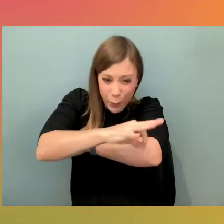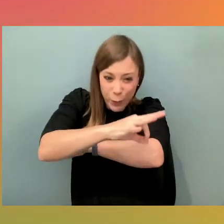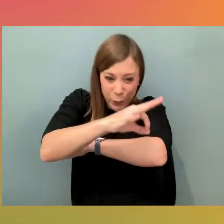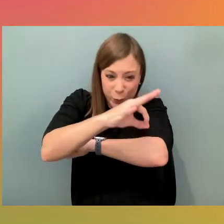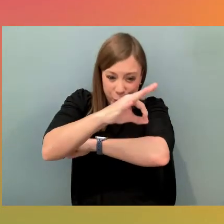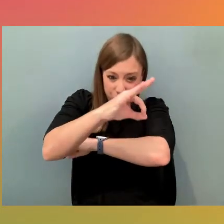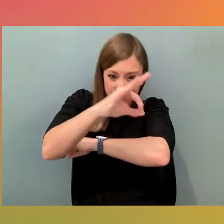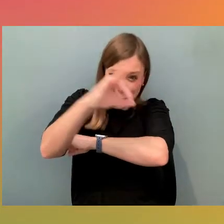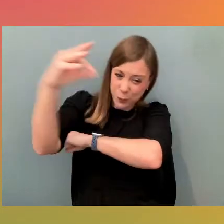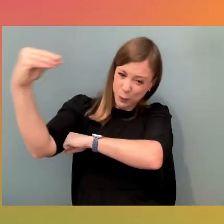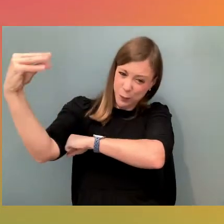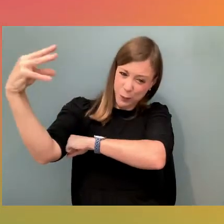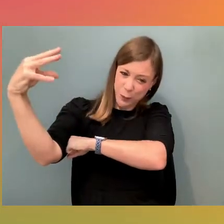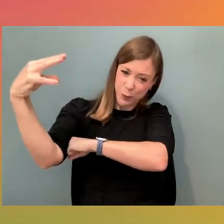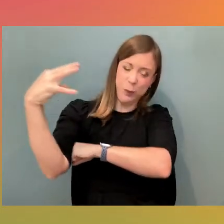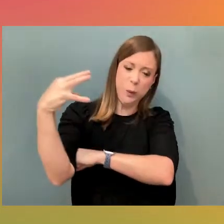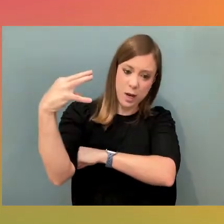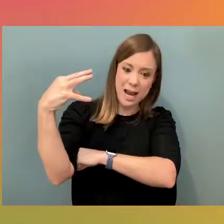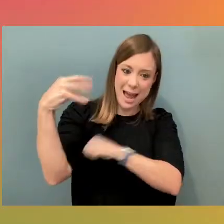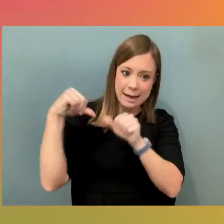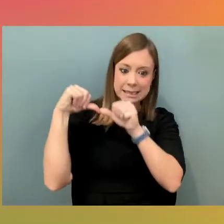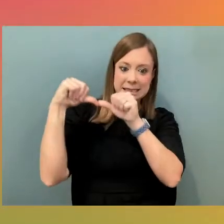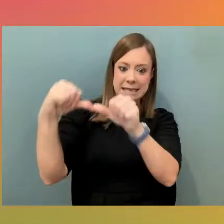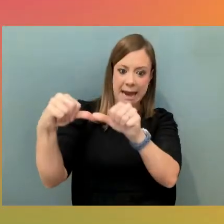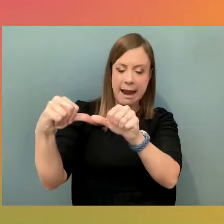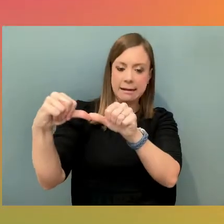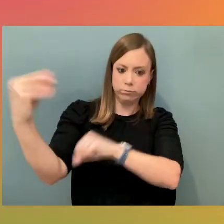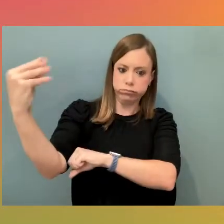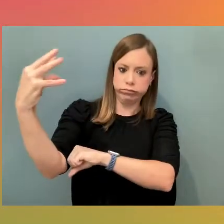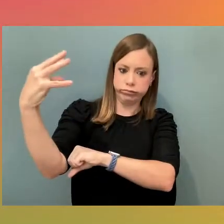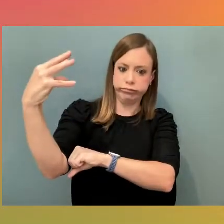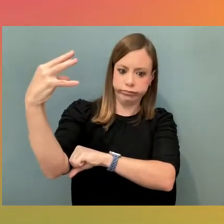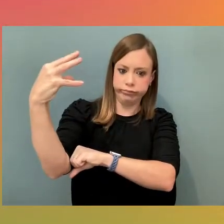LIKE THE SUNRISES ALL THE TIME